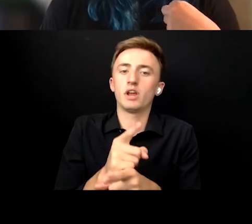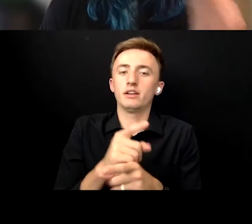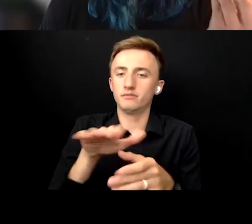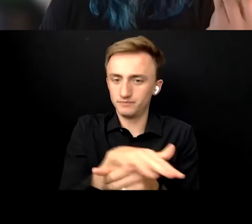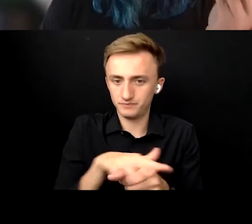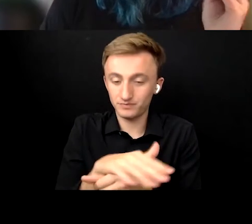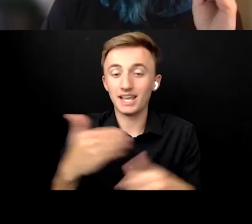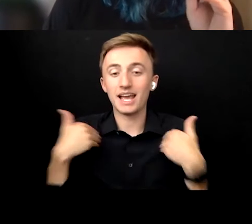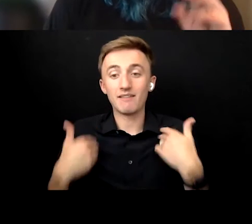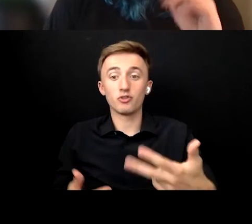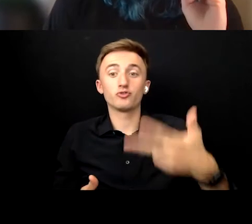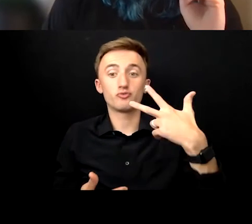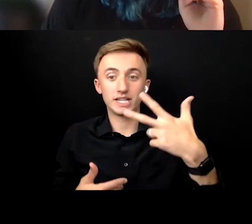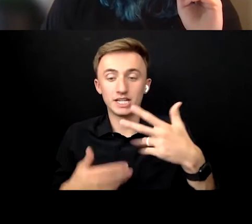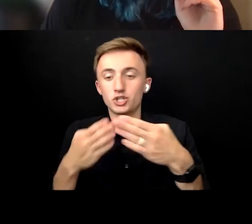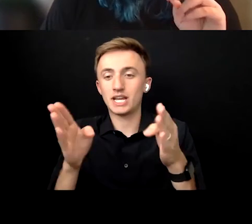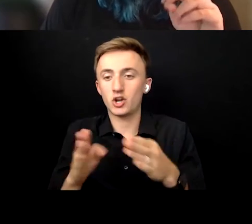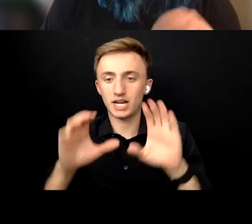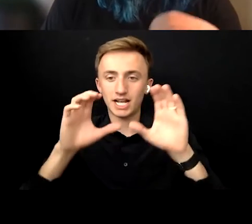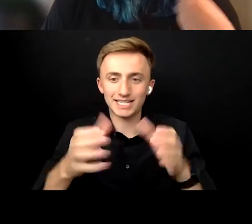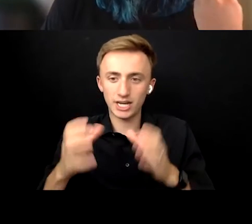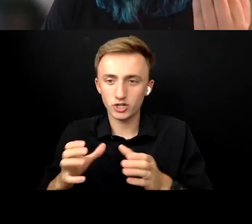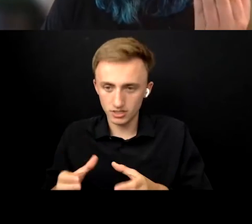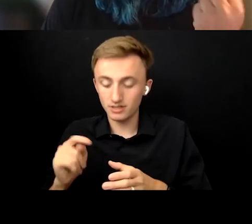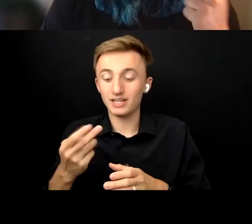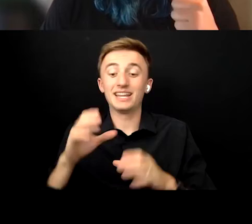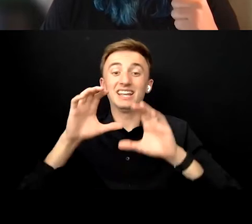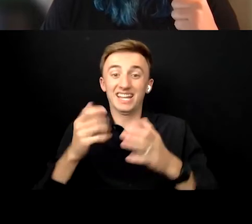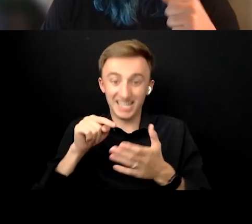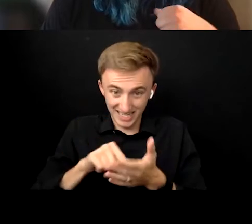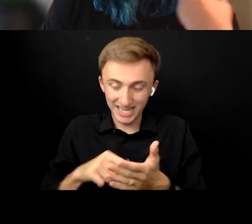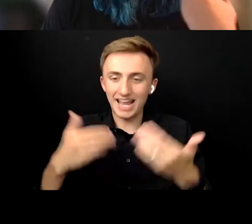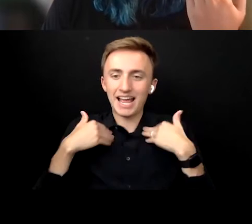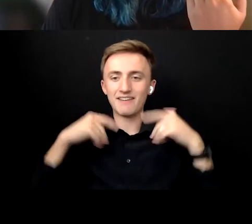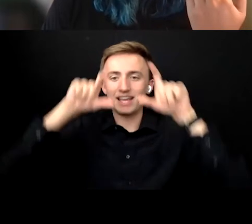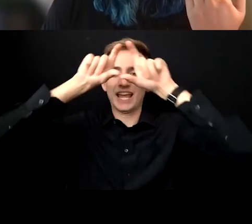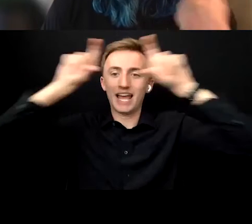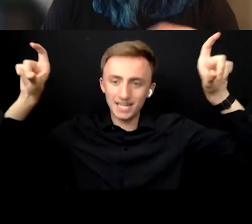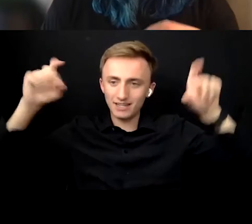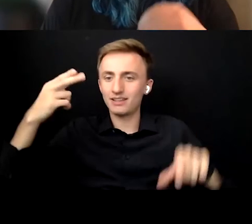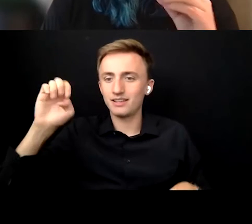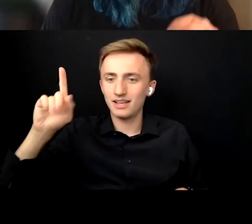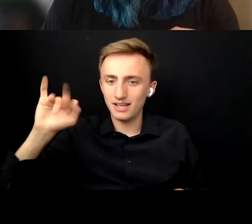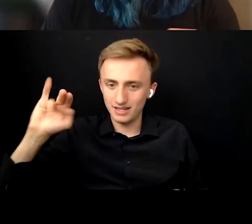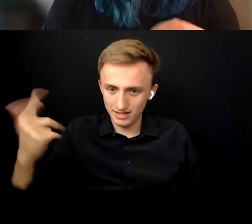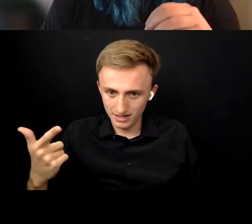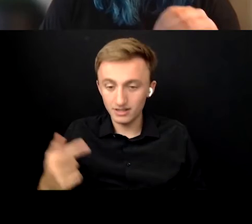containers, and inside of that a heading that says "achieve your digital potential," paragraph,